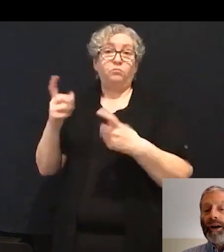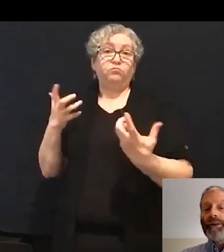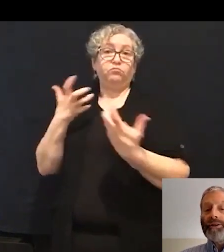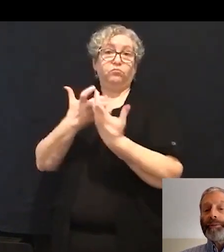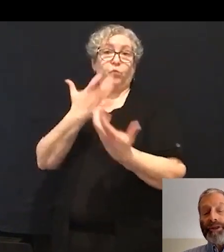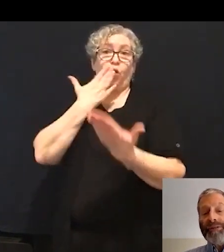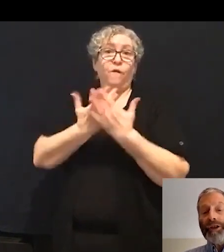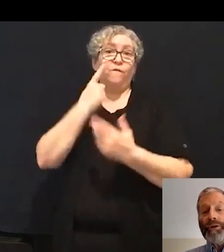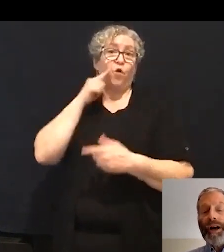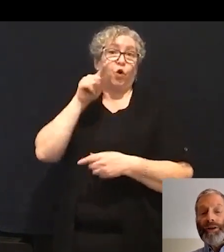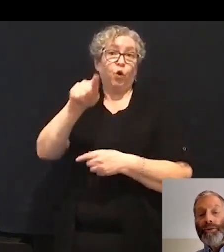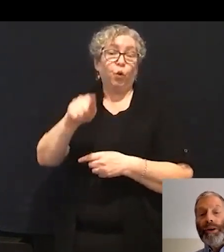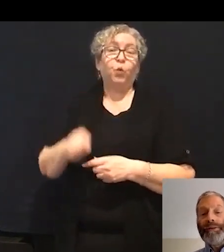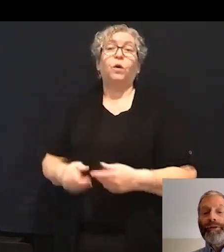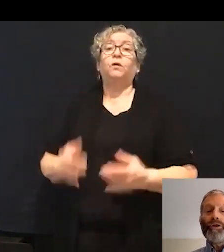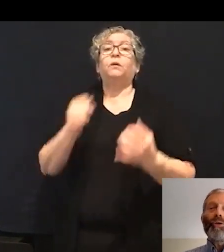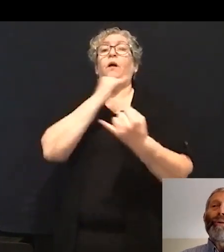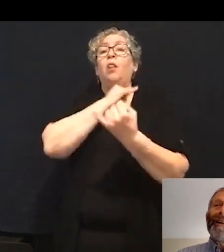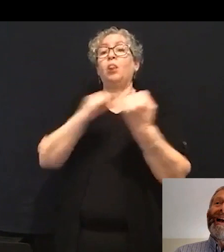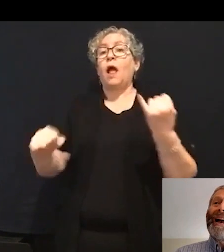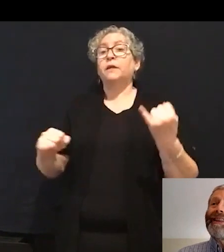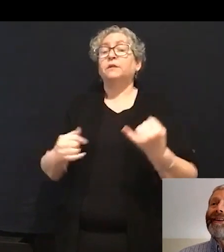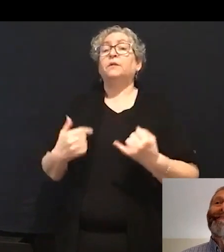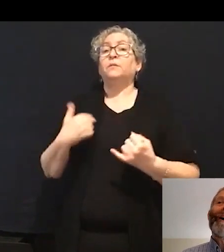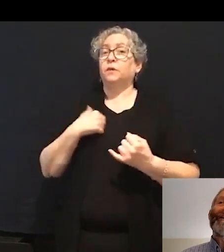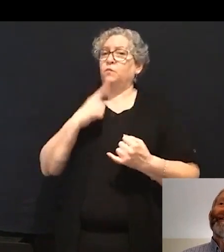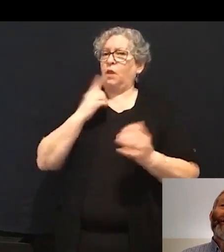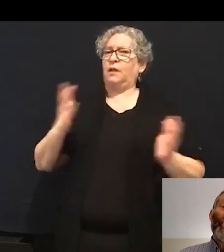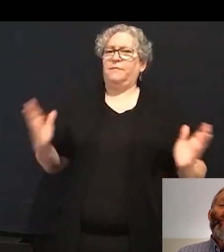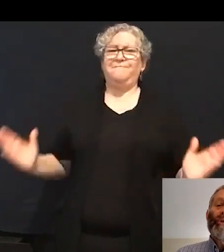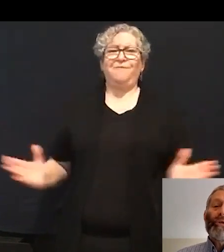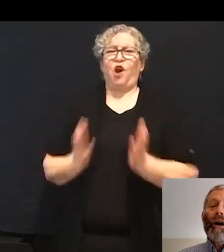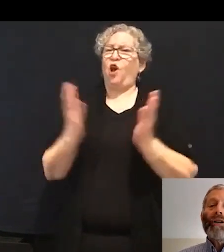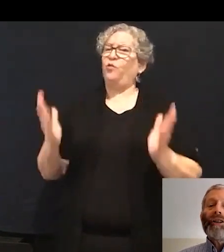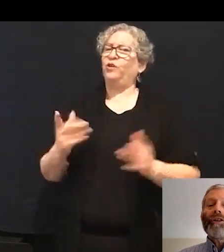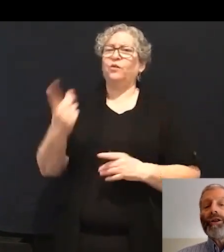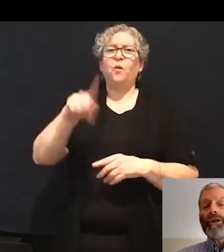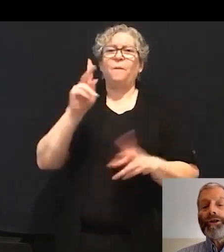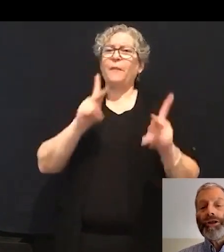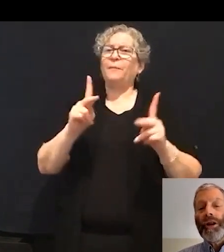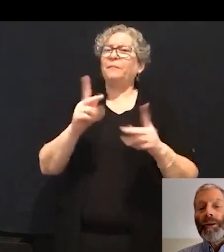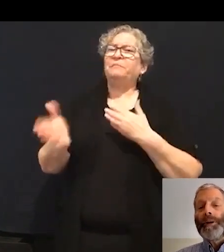specific trial is right for you. And then finally, we strongly encourage people